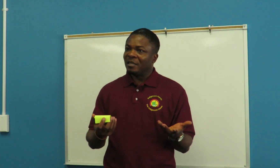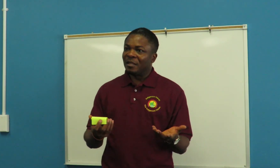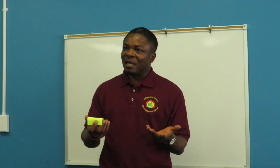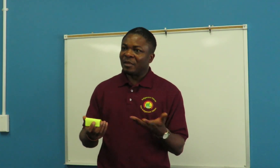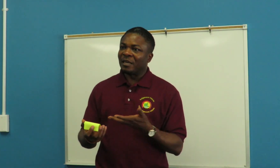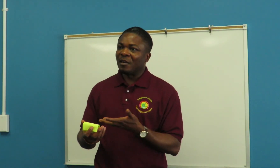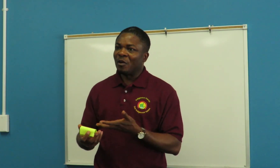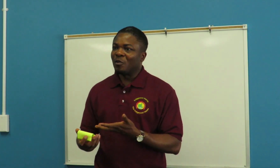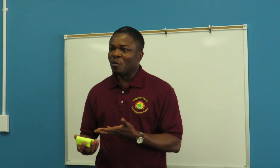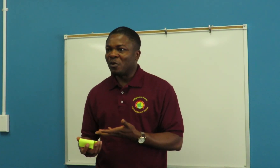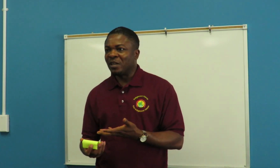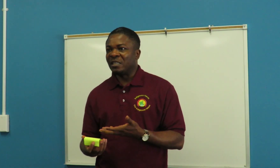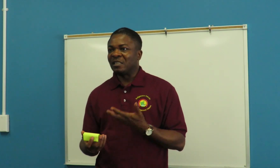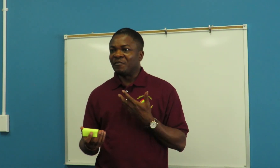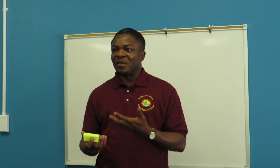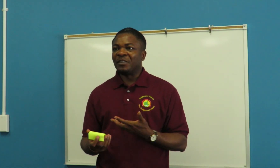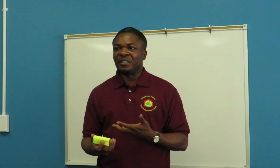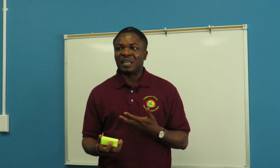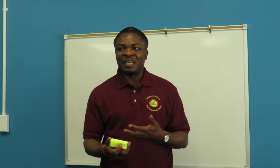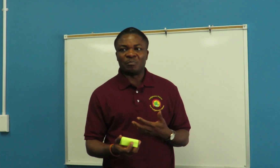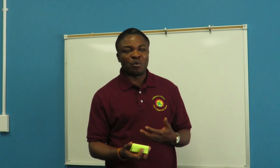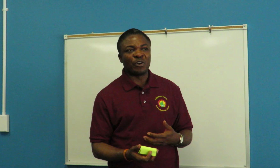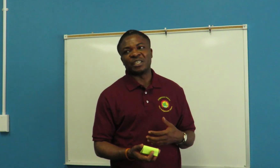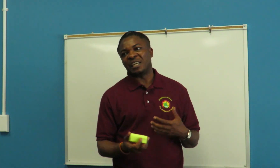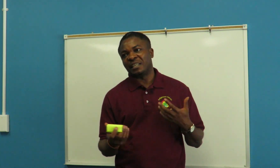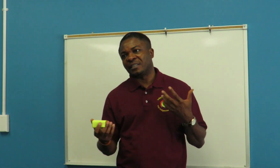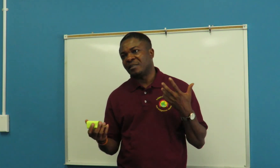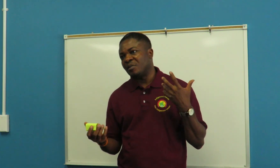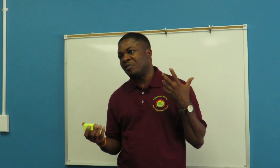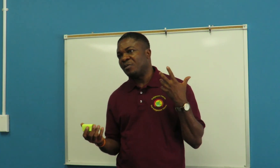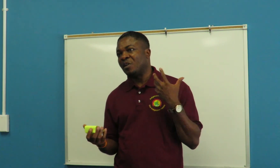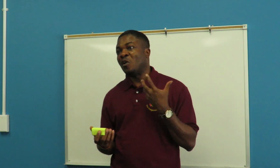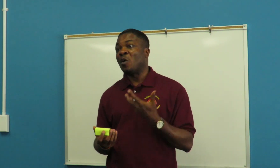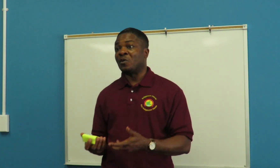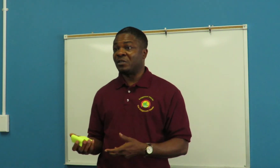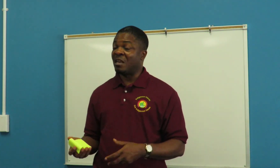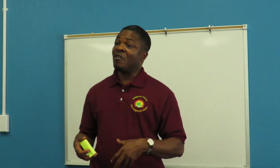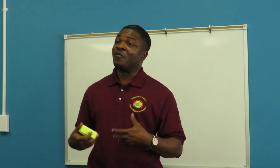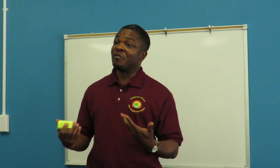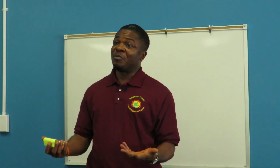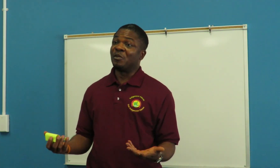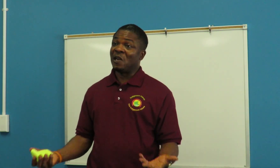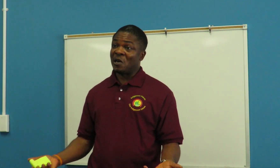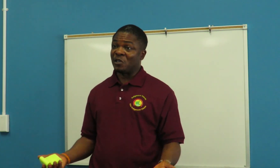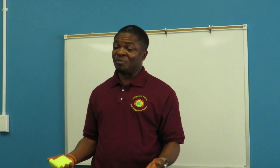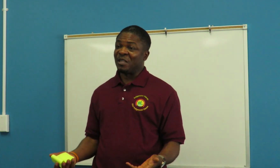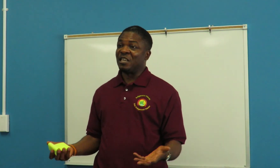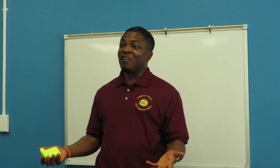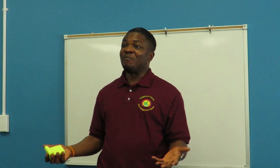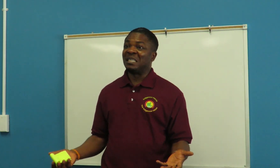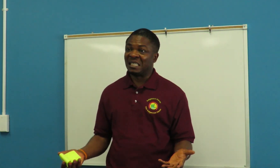think another one that is a very salient point is the laws the unfavorable laws by the government